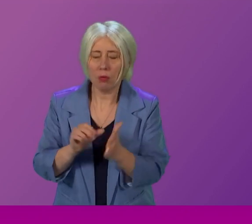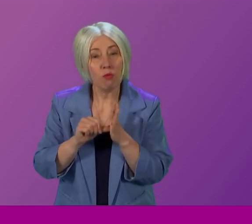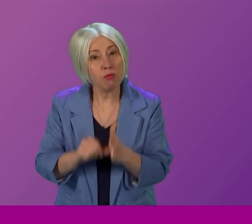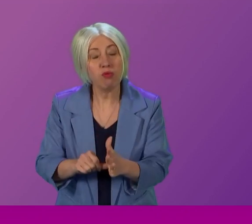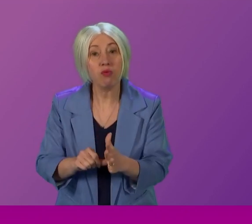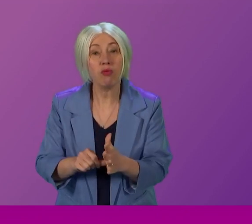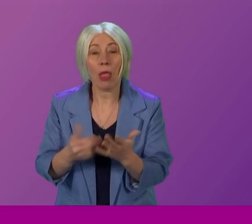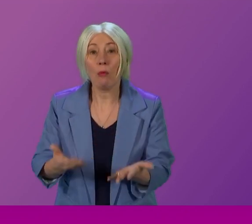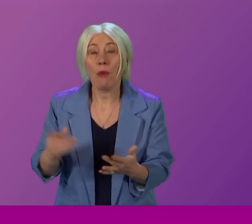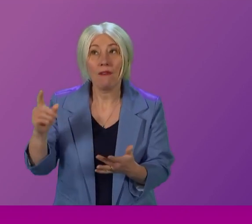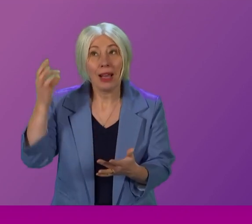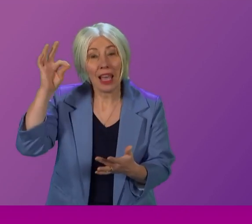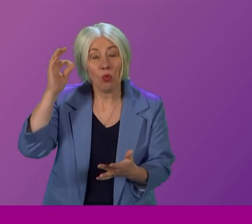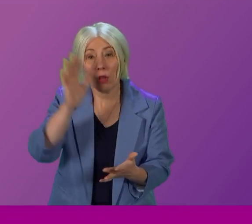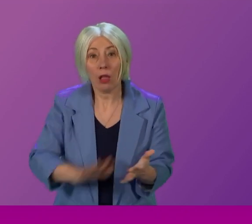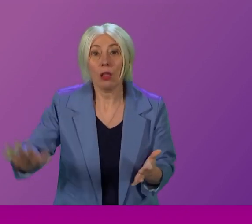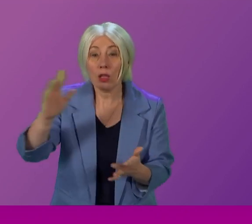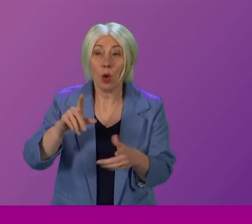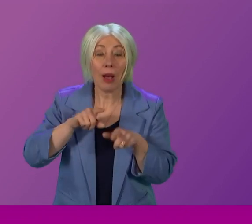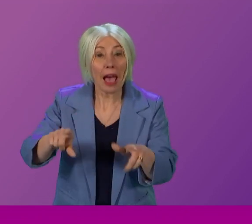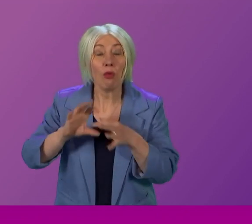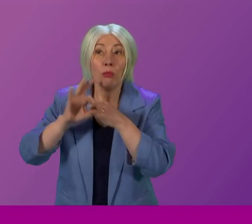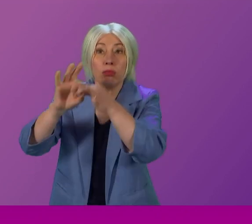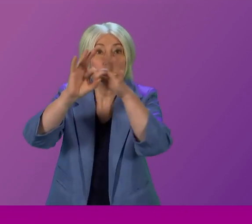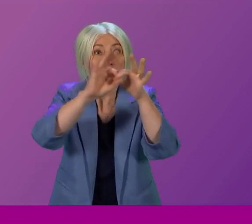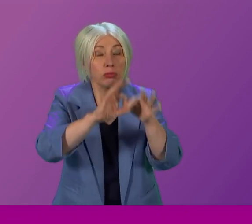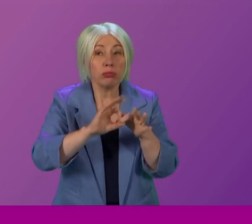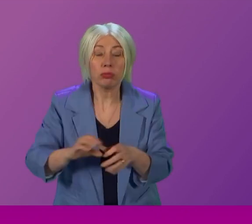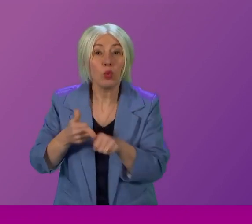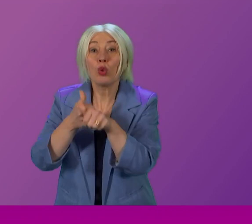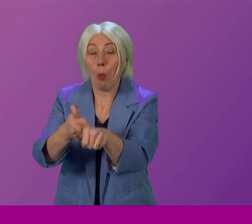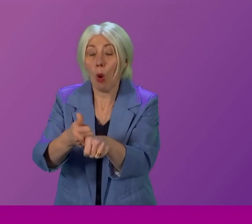local councils. We will continue to work with and support them as much as we can. However, the draft